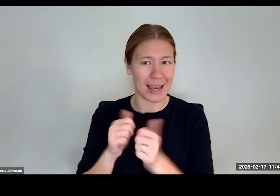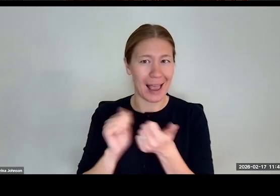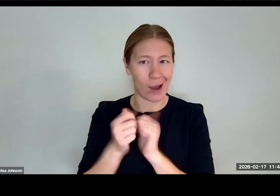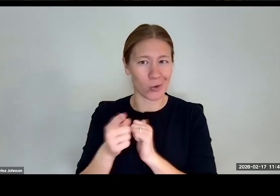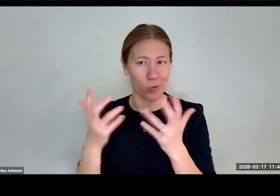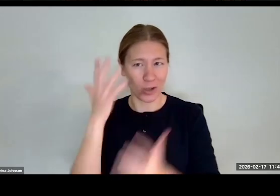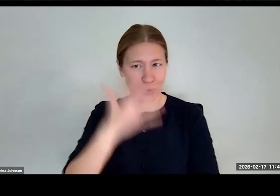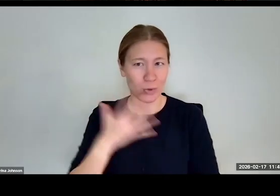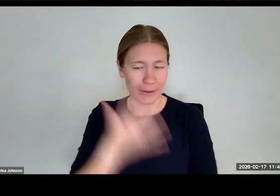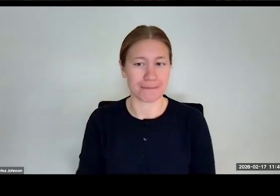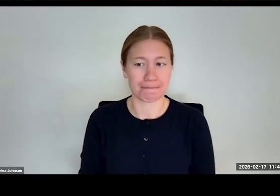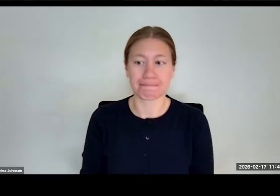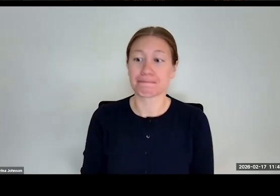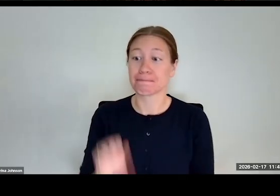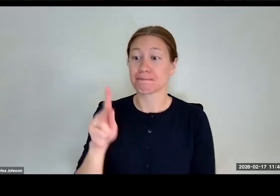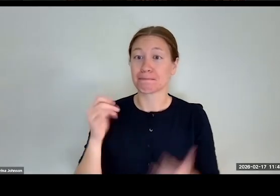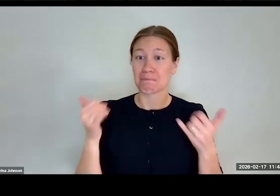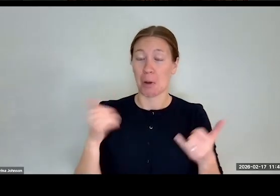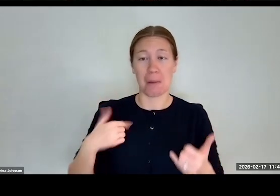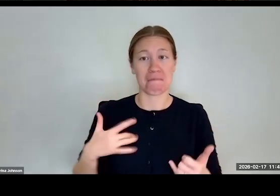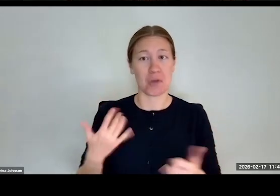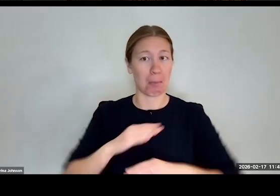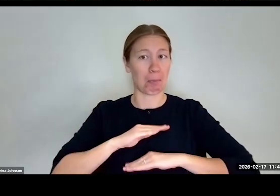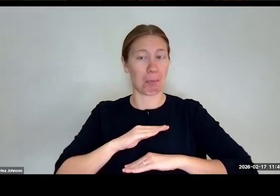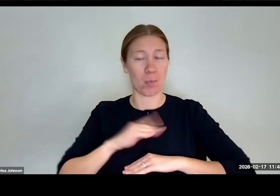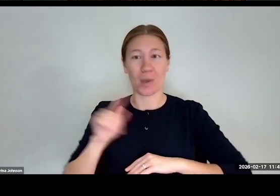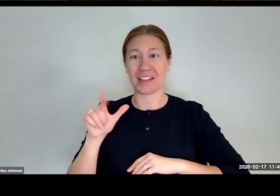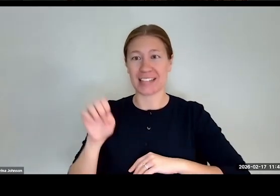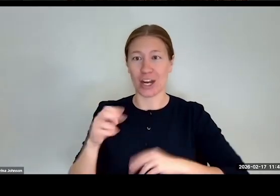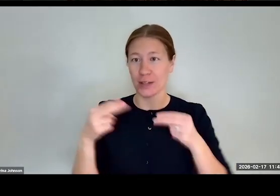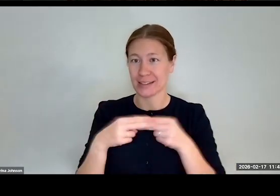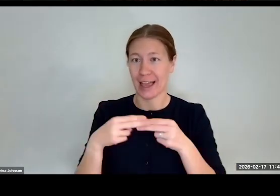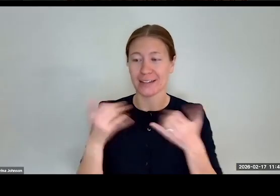Okay, so I'm pretty happy with how our title slide looks. Let's move on to slide two.